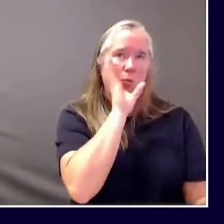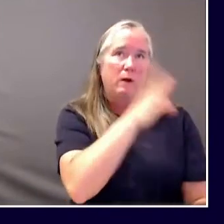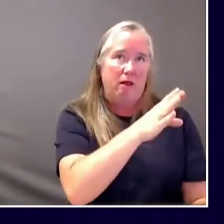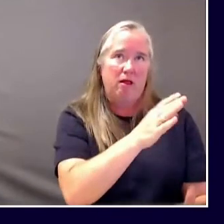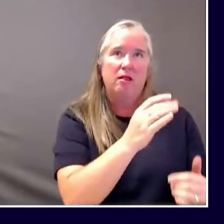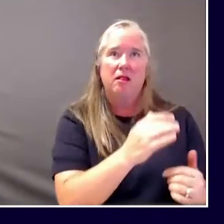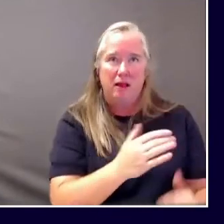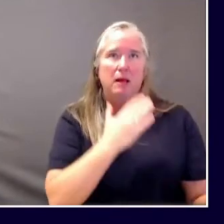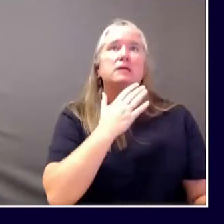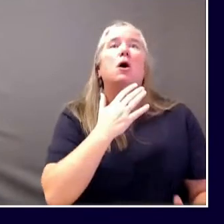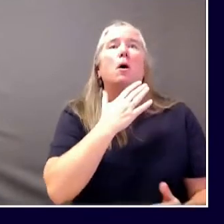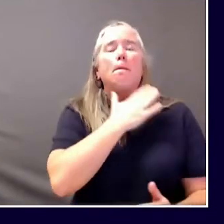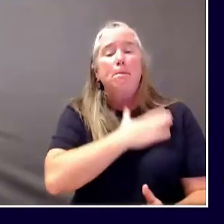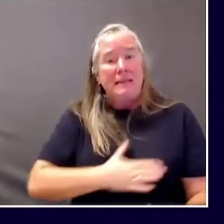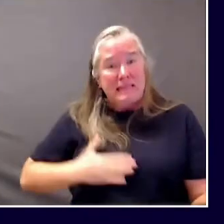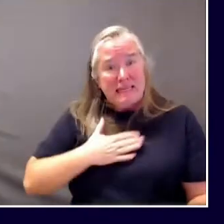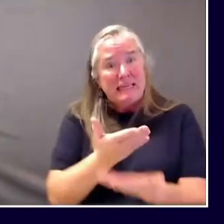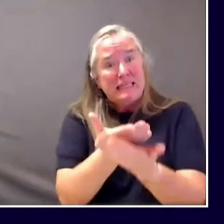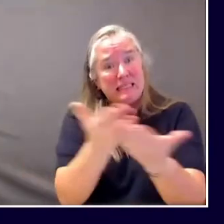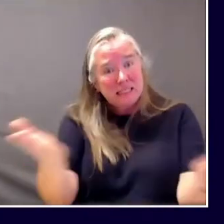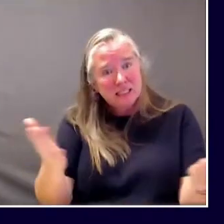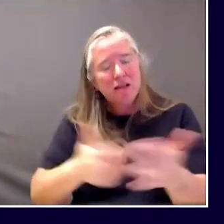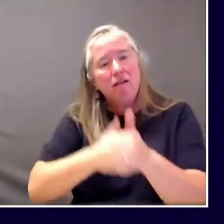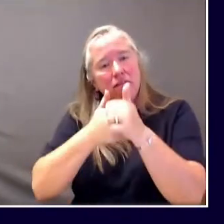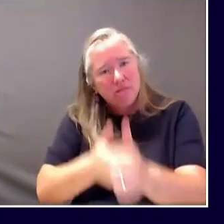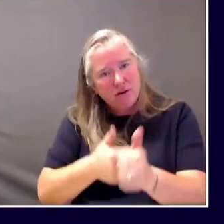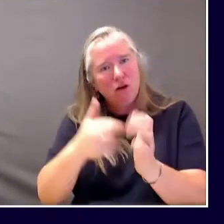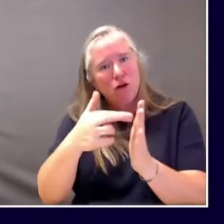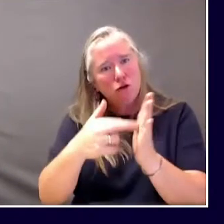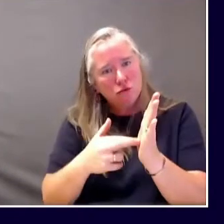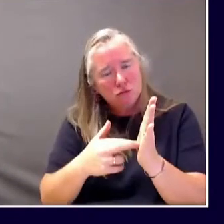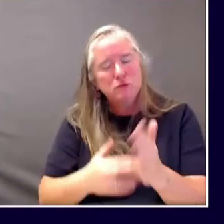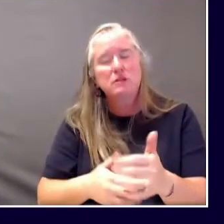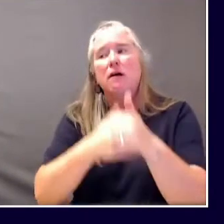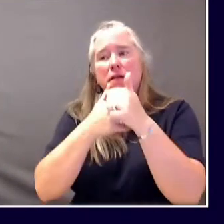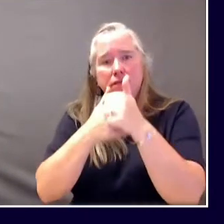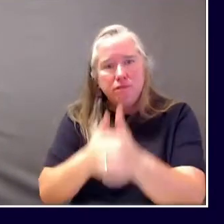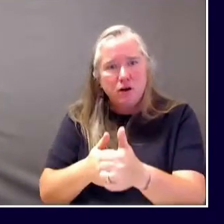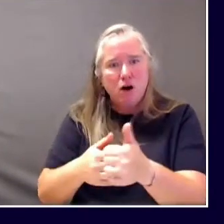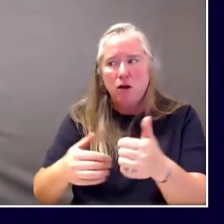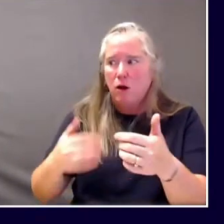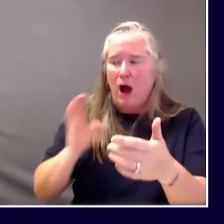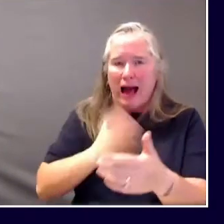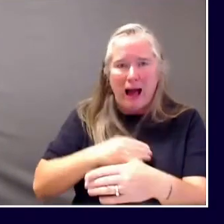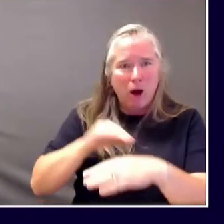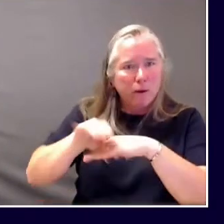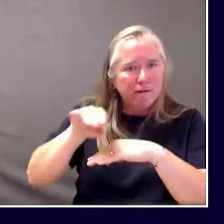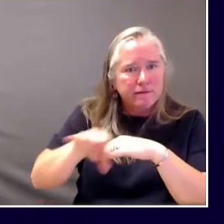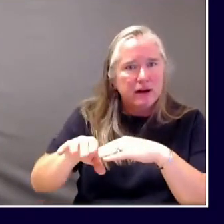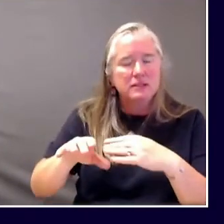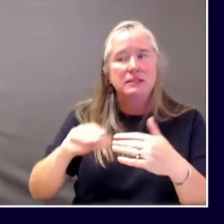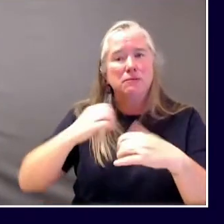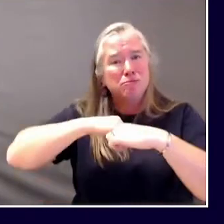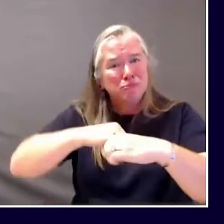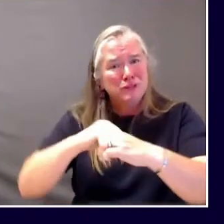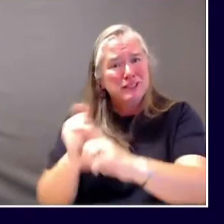and safety protection everyone